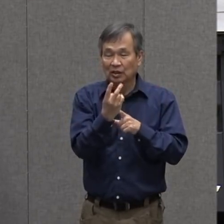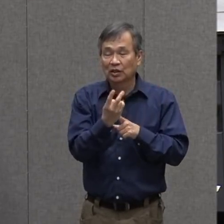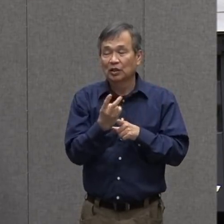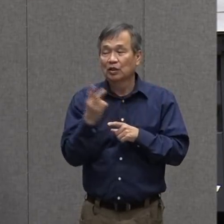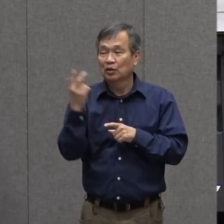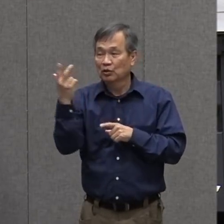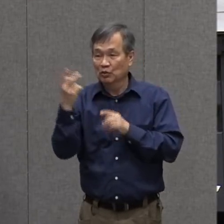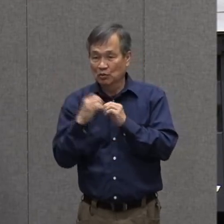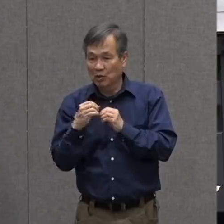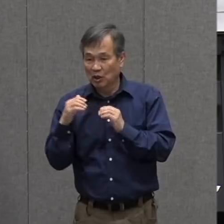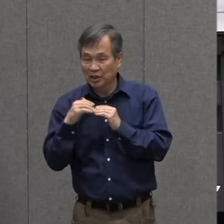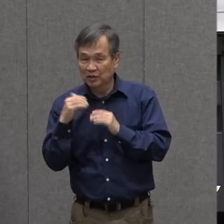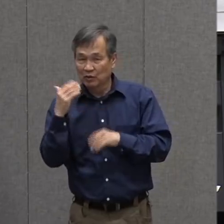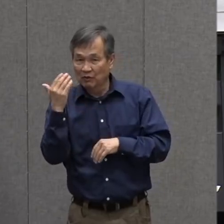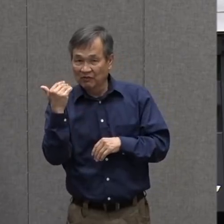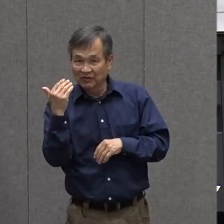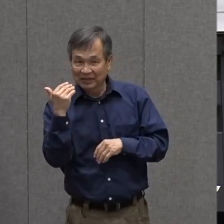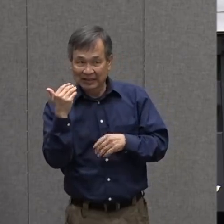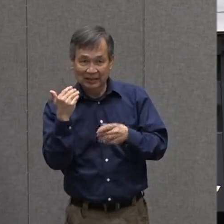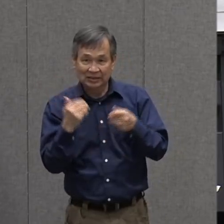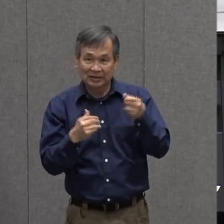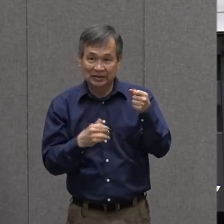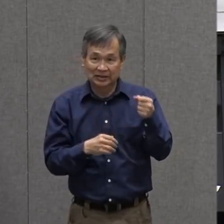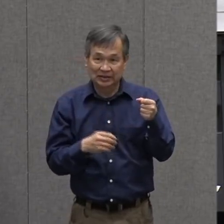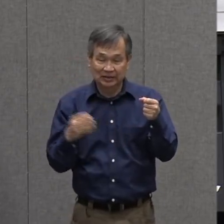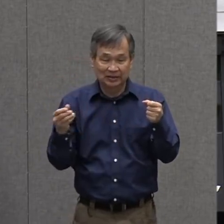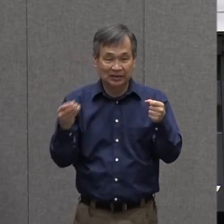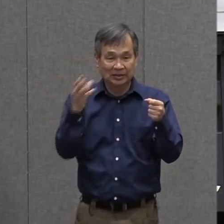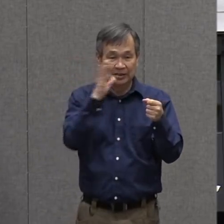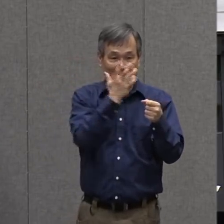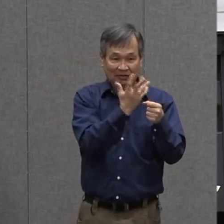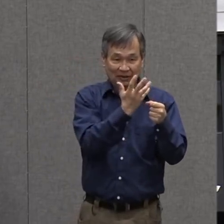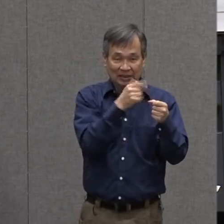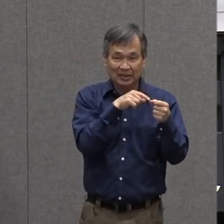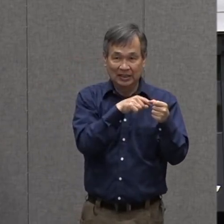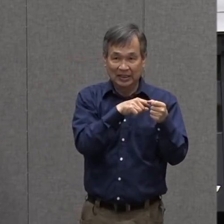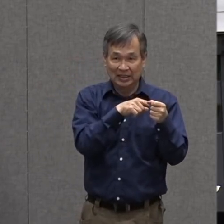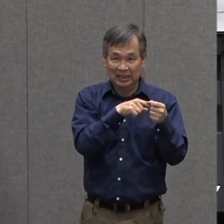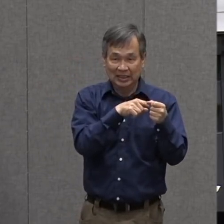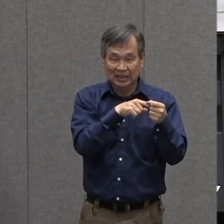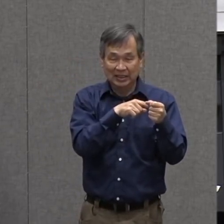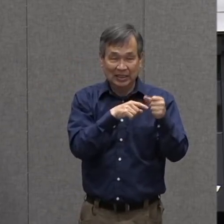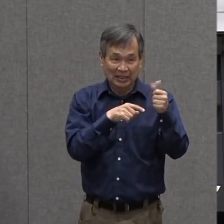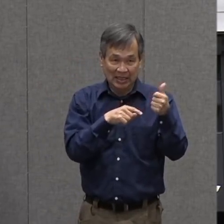That's gonna give us that 15. So if I had 10 with five, I would have 15.